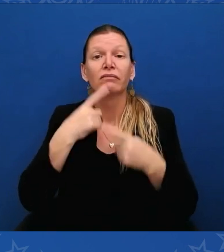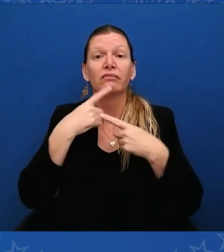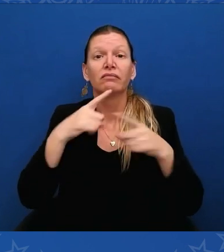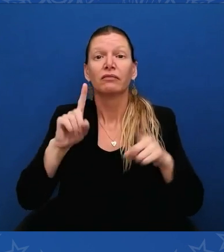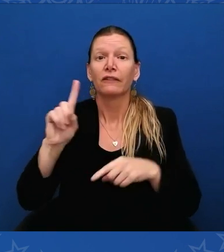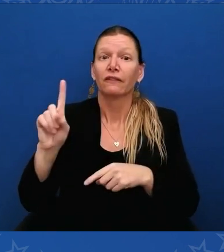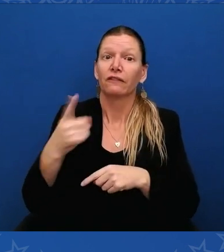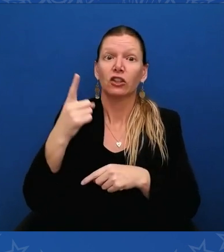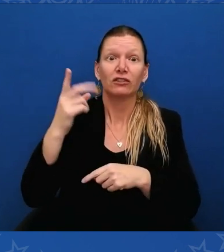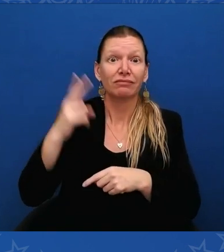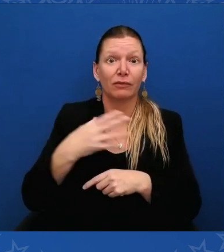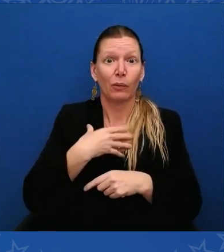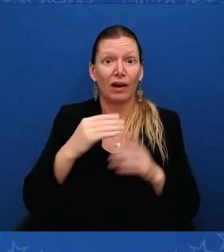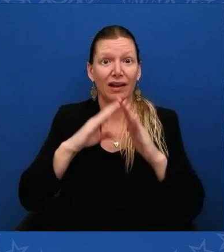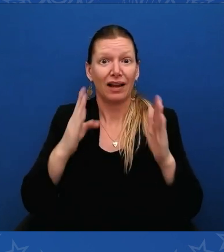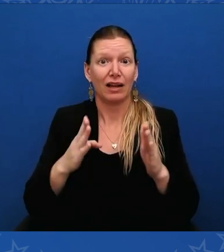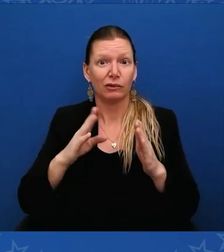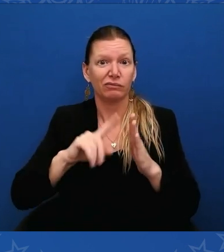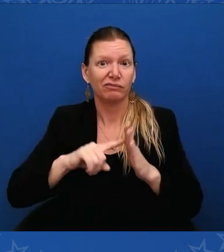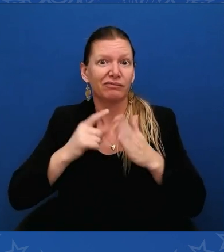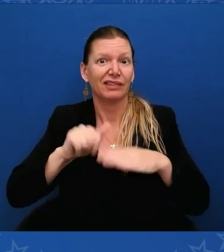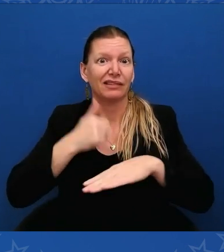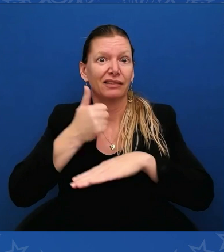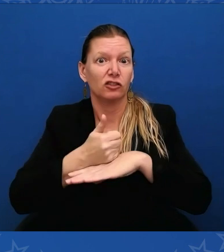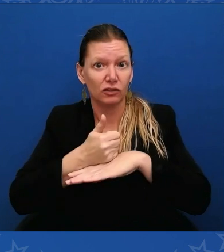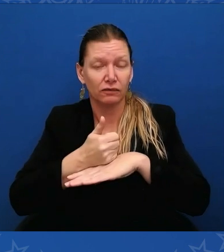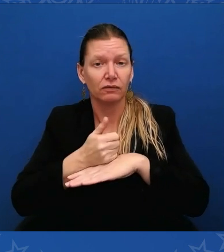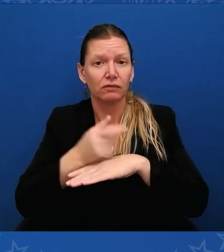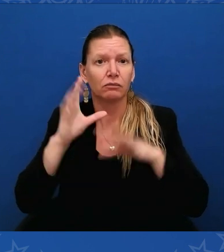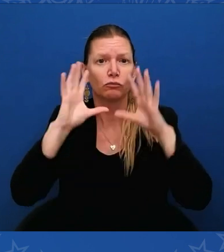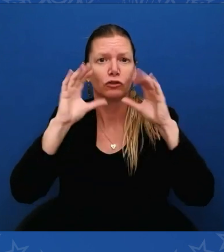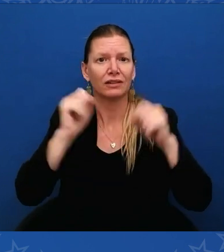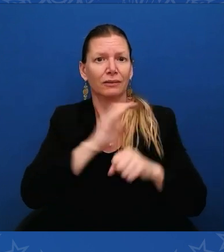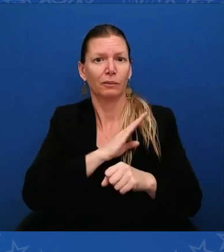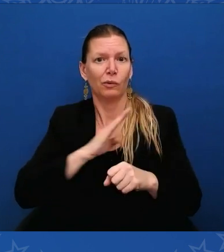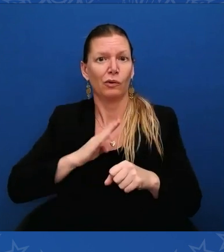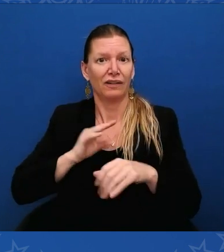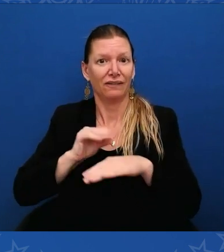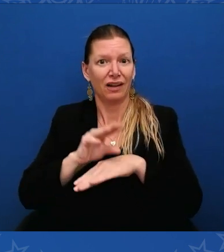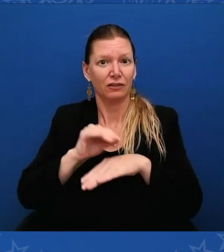for Hispanic-Serving Institutions to Advance Equity, Excellence, and Opportunity.